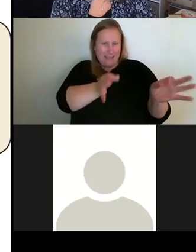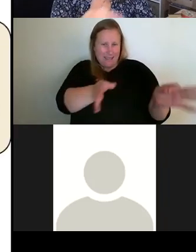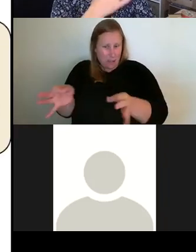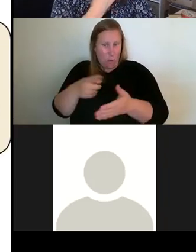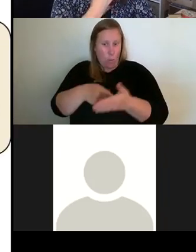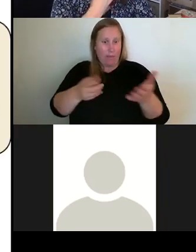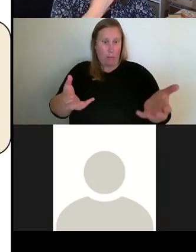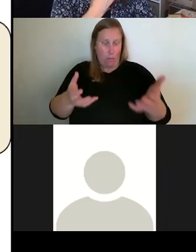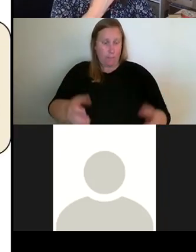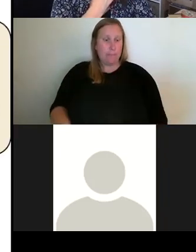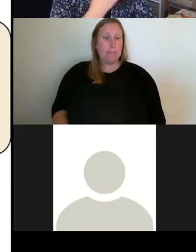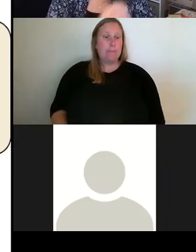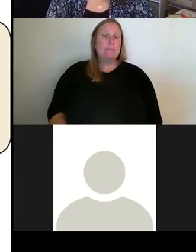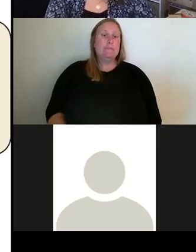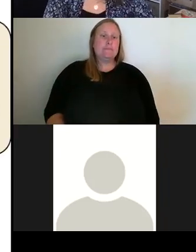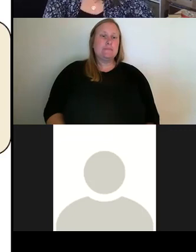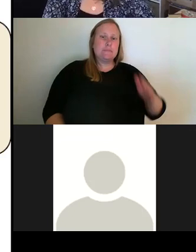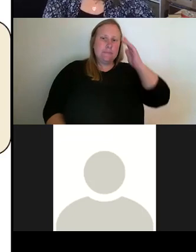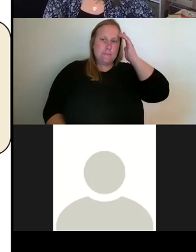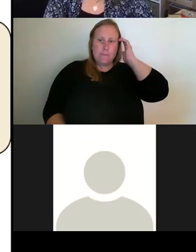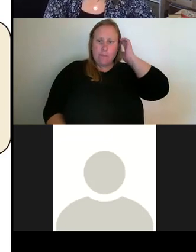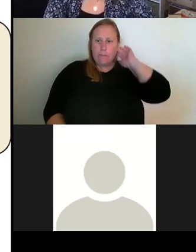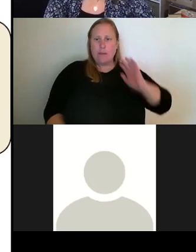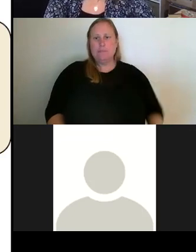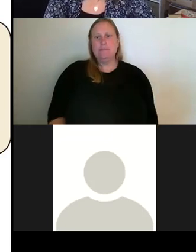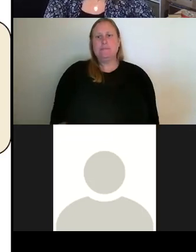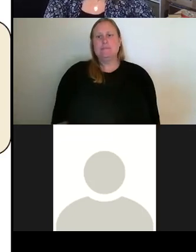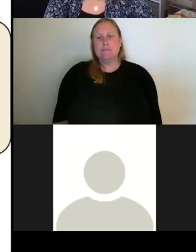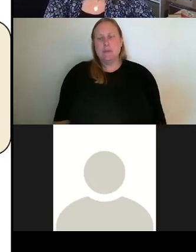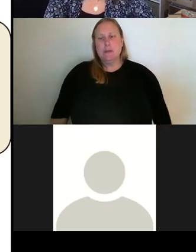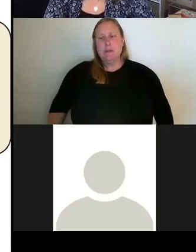We will go to the next slide and talk a little bit more about it.